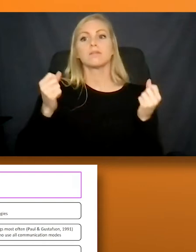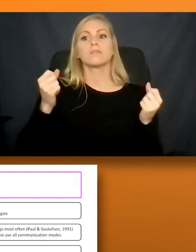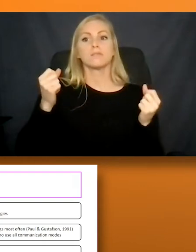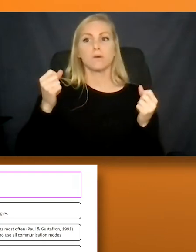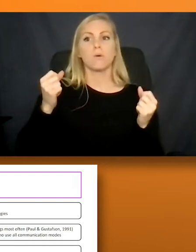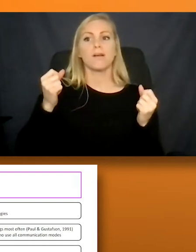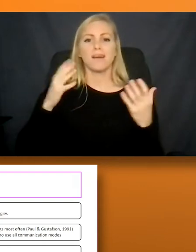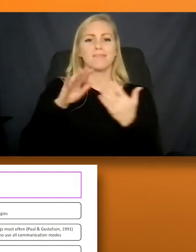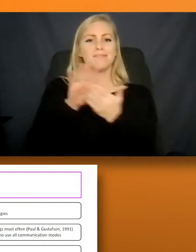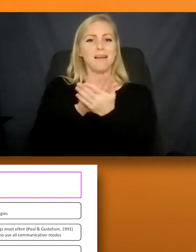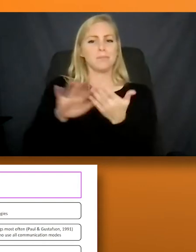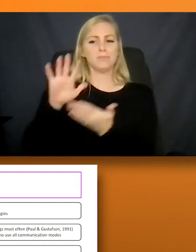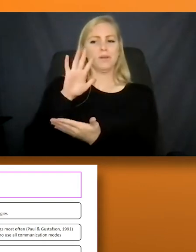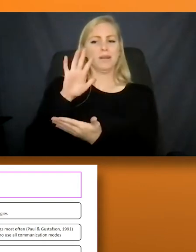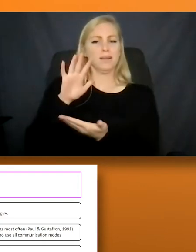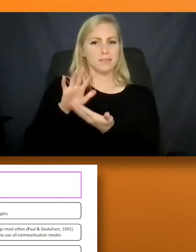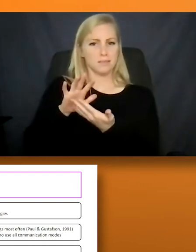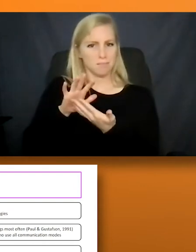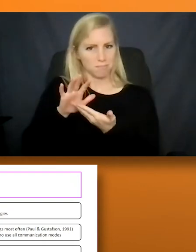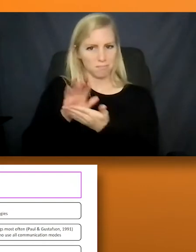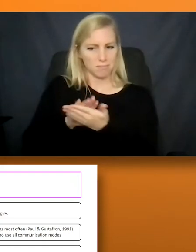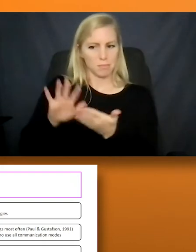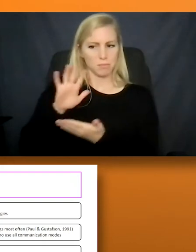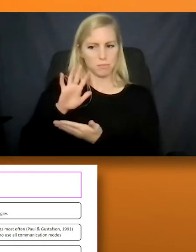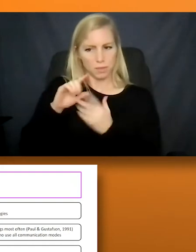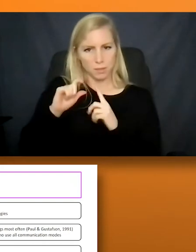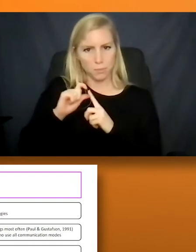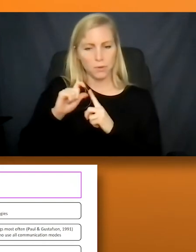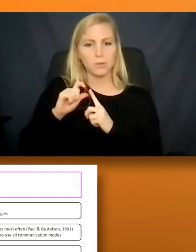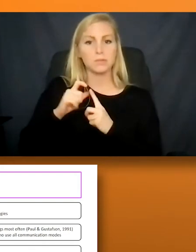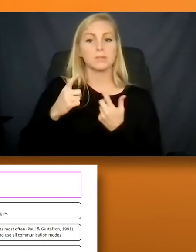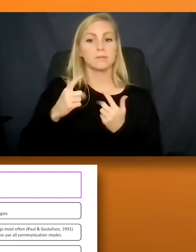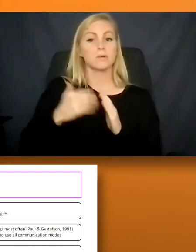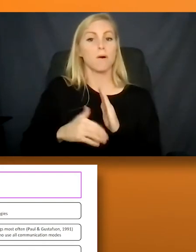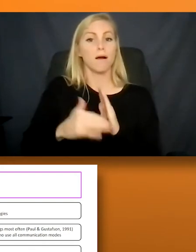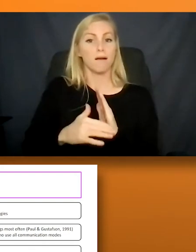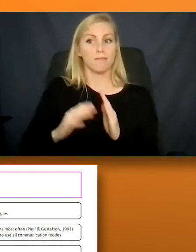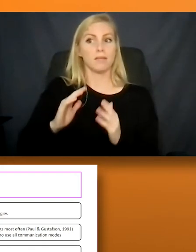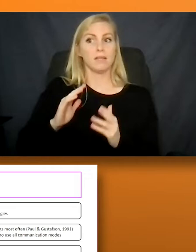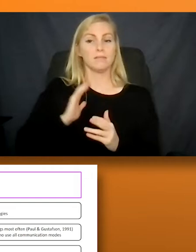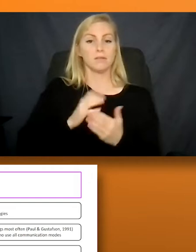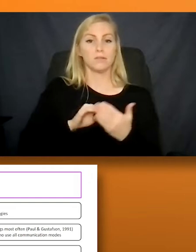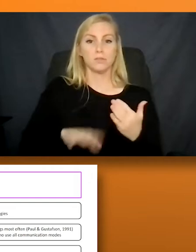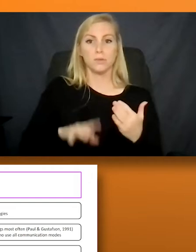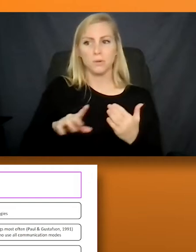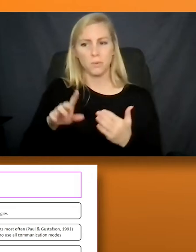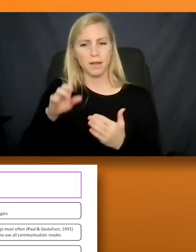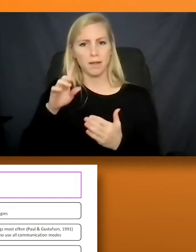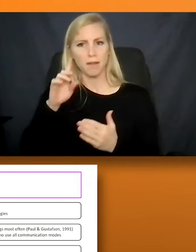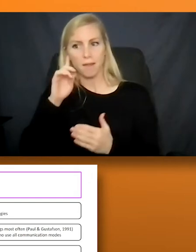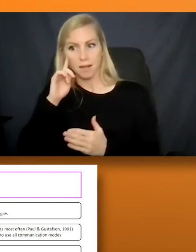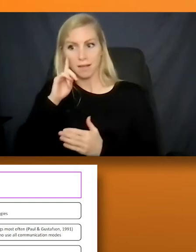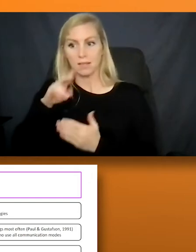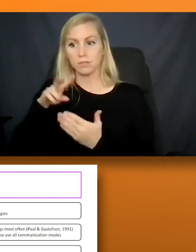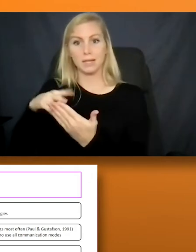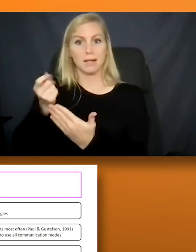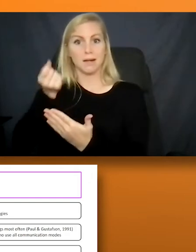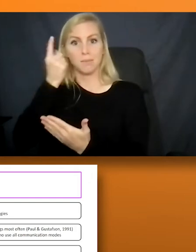There's a lot of abstract words in there. And there's oftentimes that for our kids what we think is a reading comprehension measure